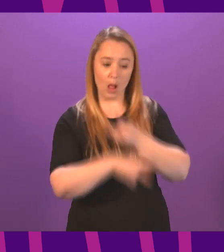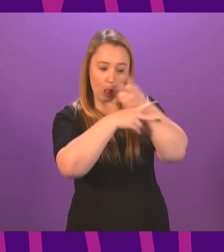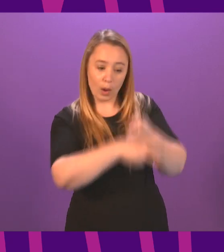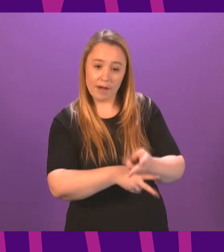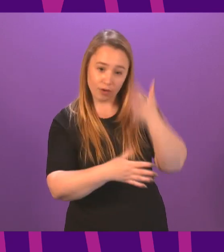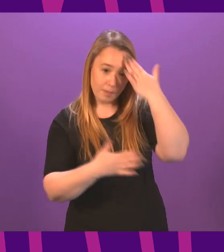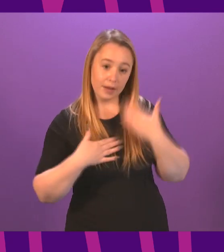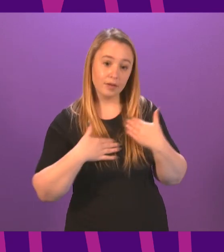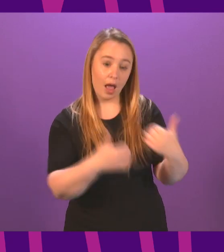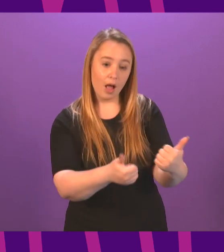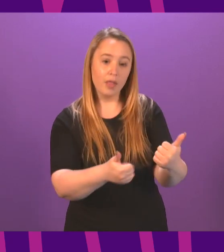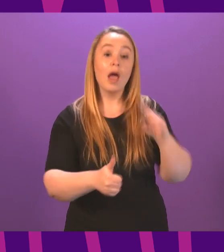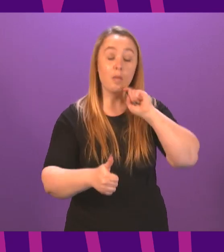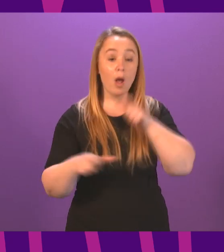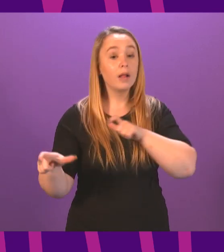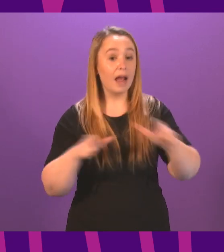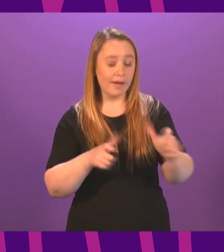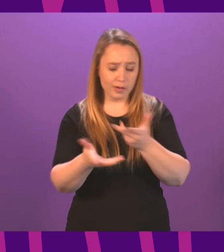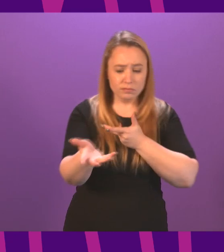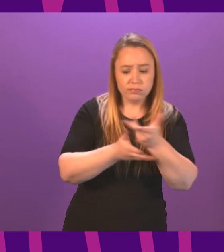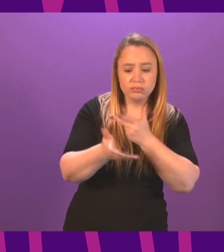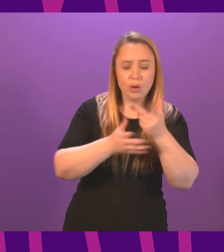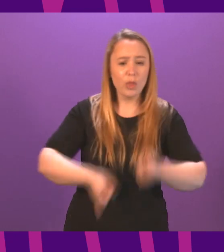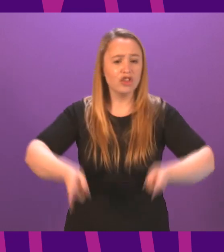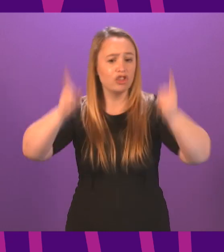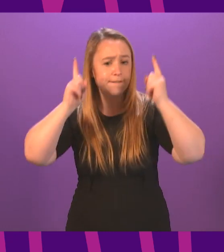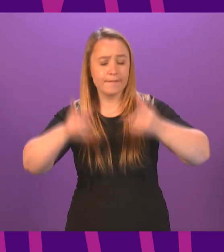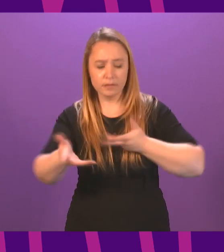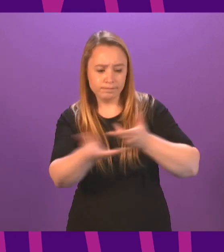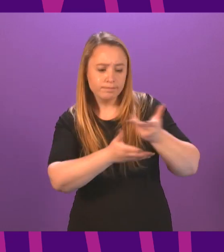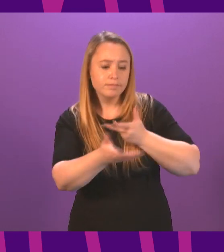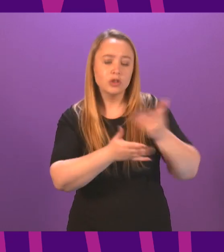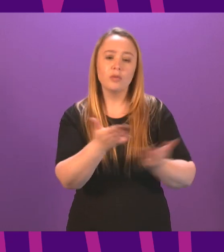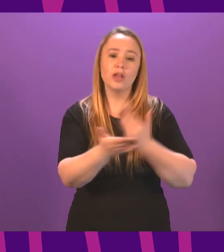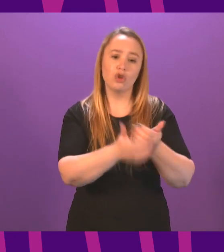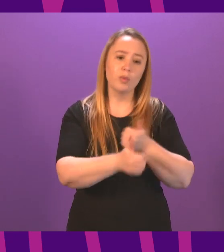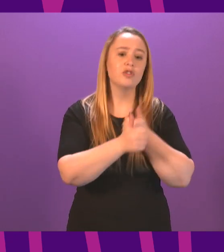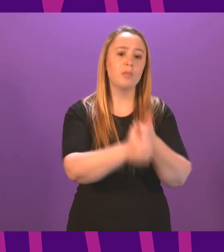the chief constable to ensure that we are supporting the police in whatever ways we possibly can.